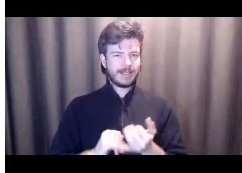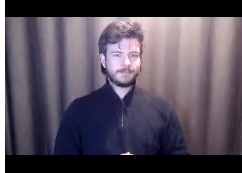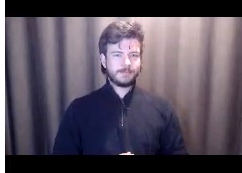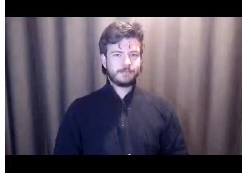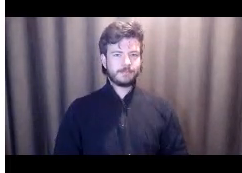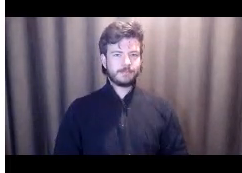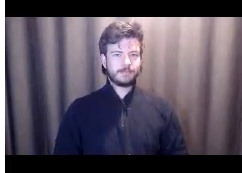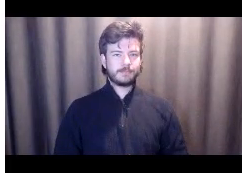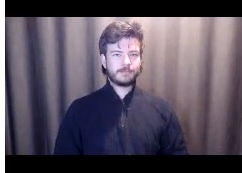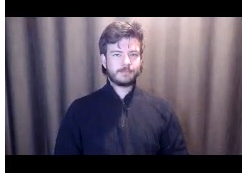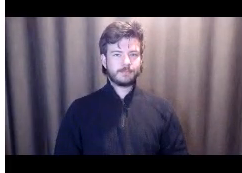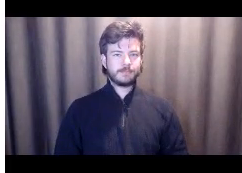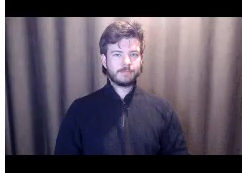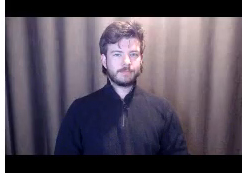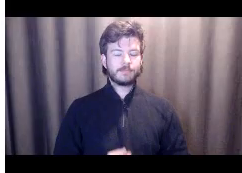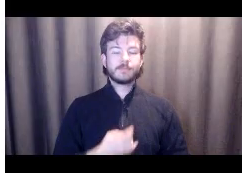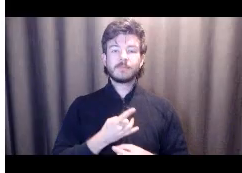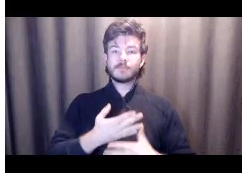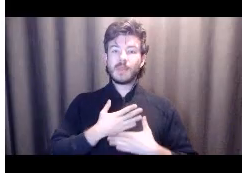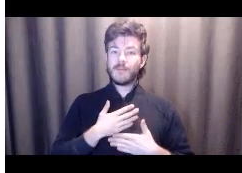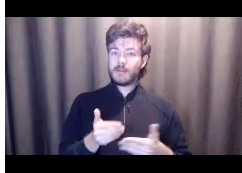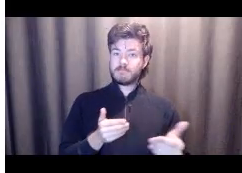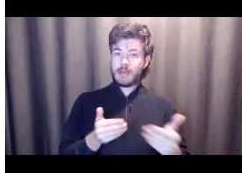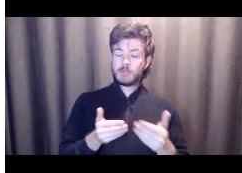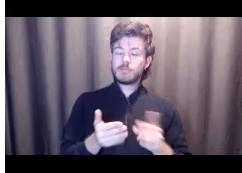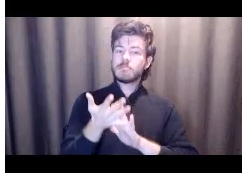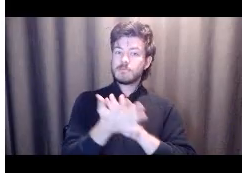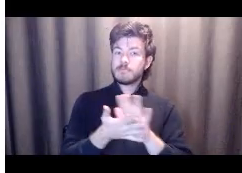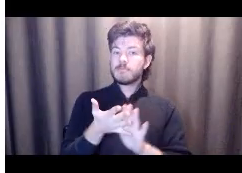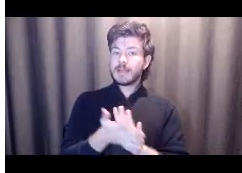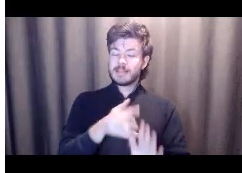Self-management enables a person to have direct control